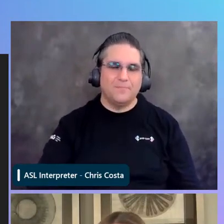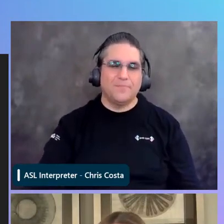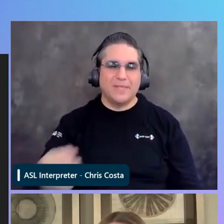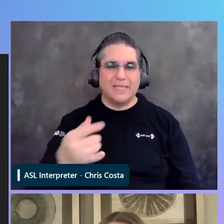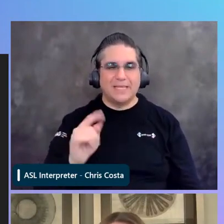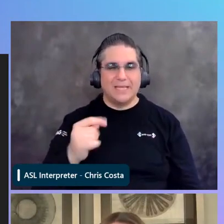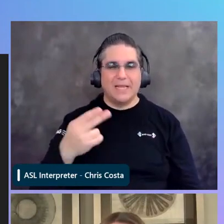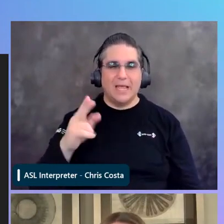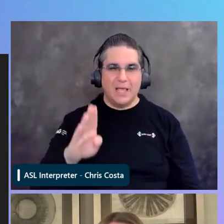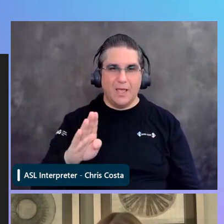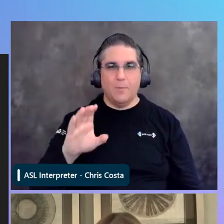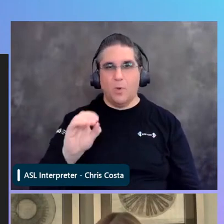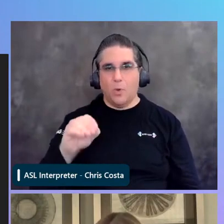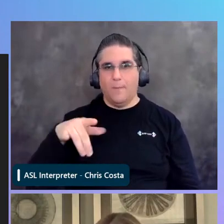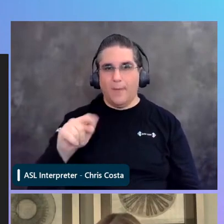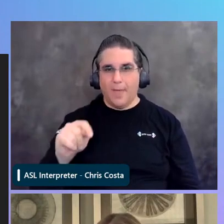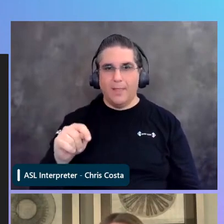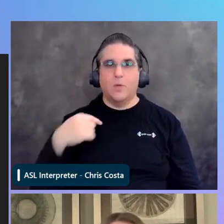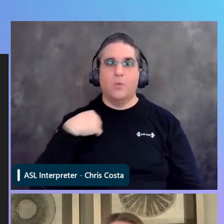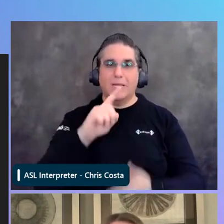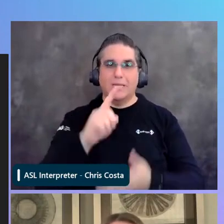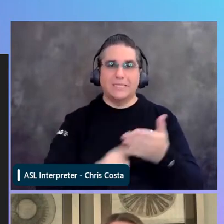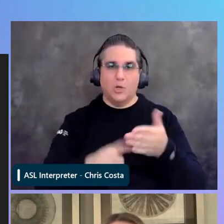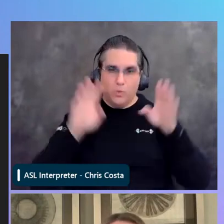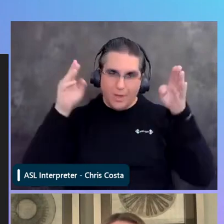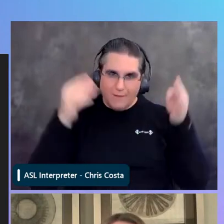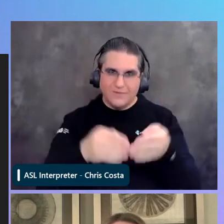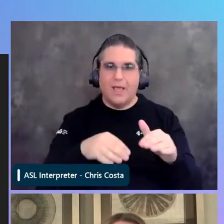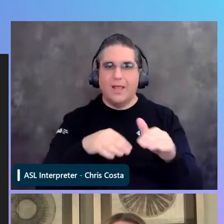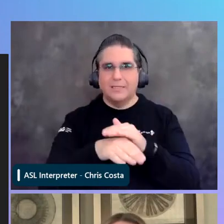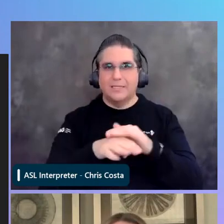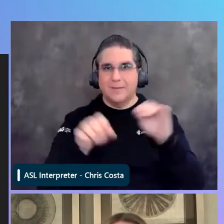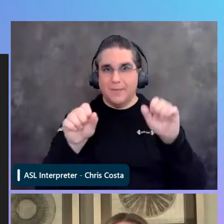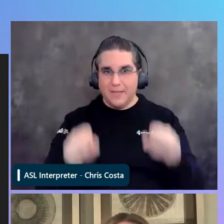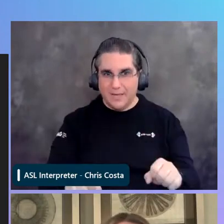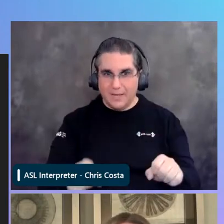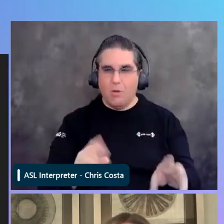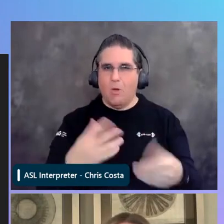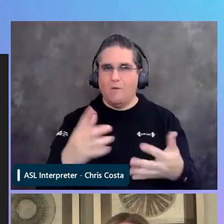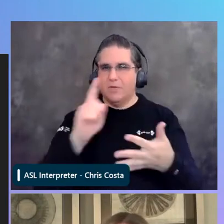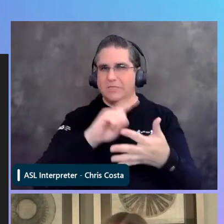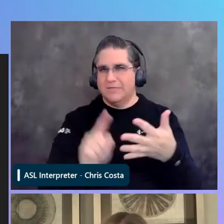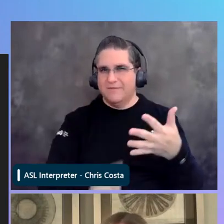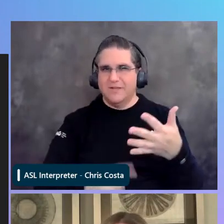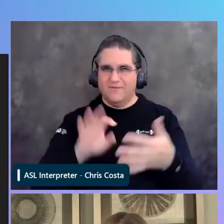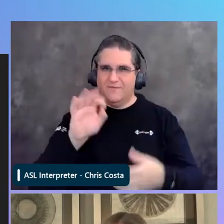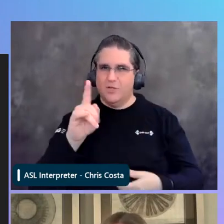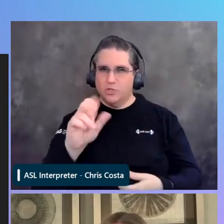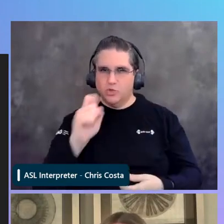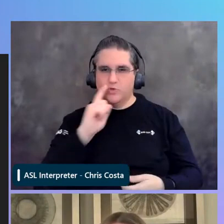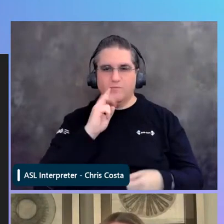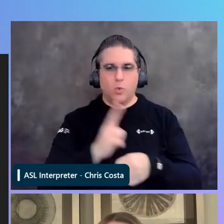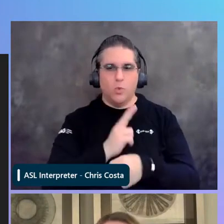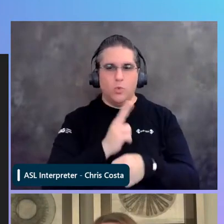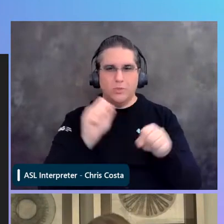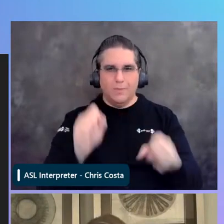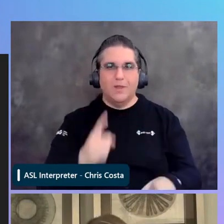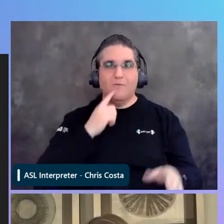with an emphasis on accessibility, as I mentioned. And it offers a range of features to ensure usability for